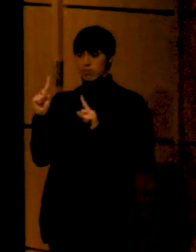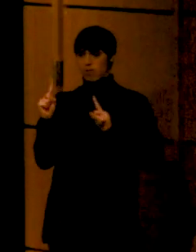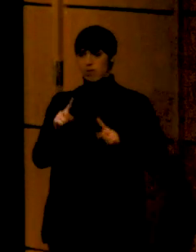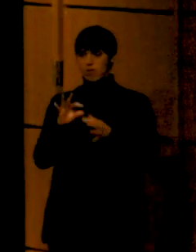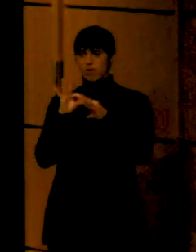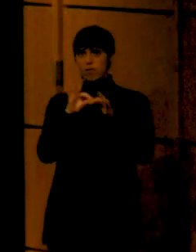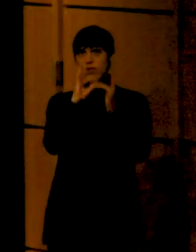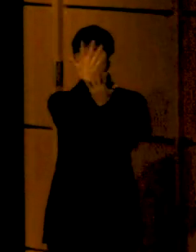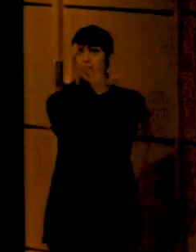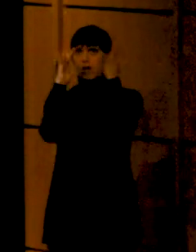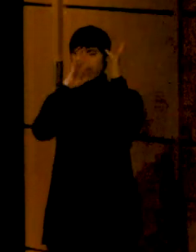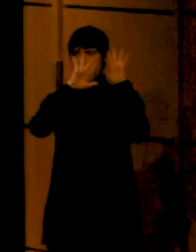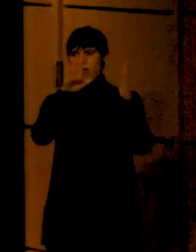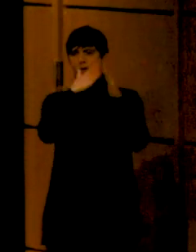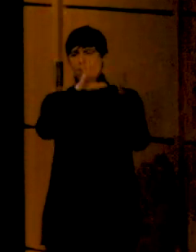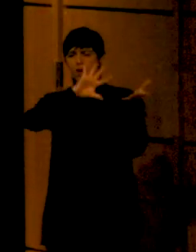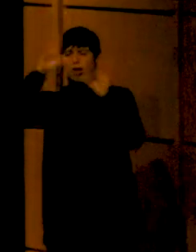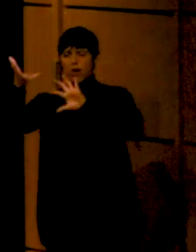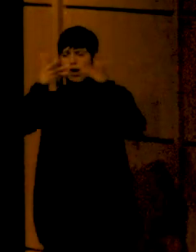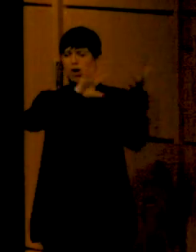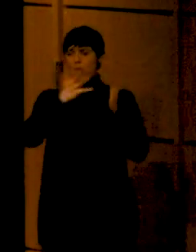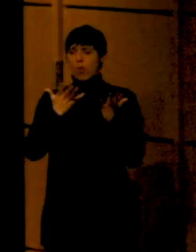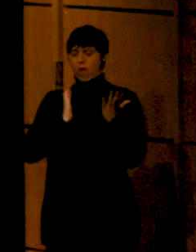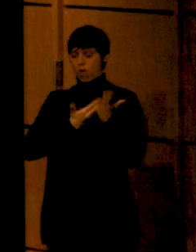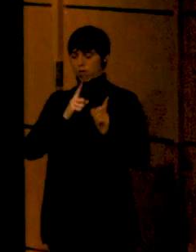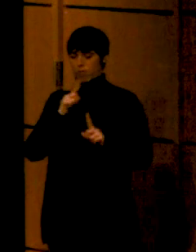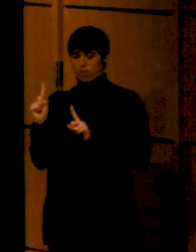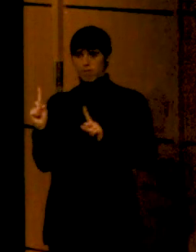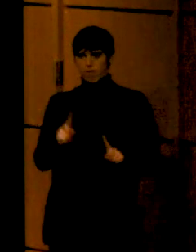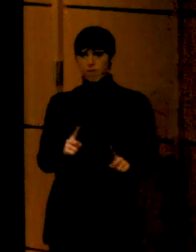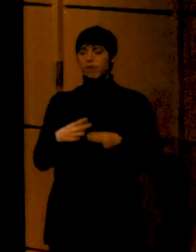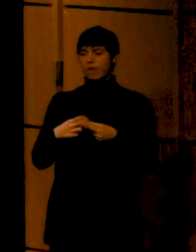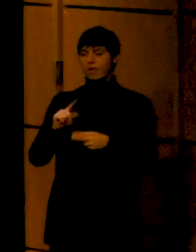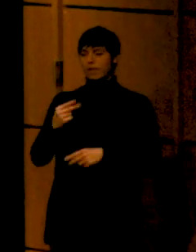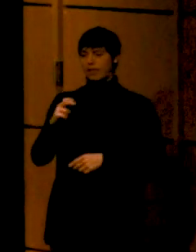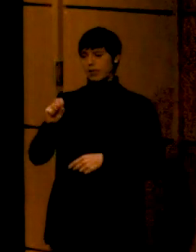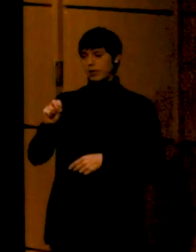In art, the sublime is represented in works showing towering mountain ranges, majestic